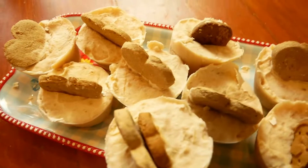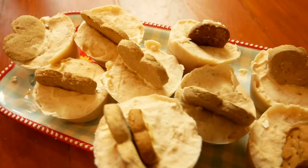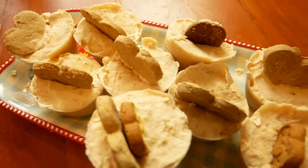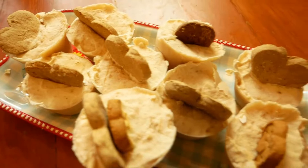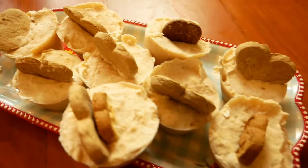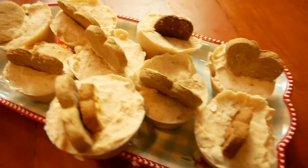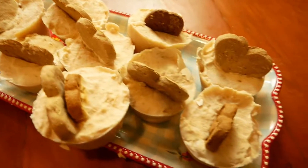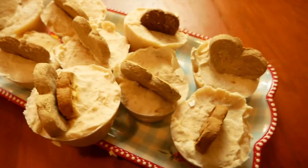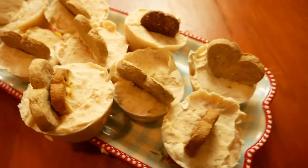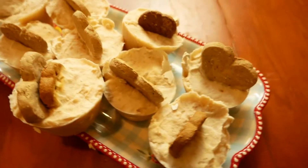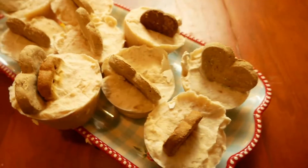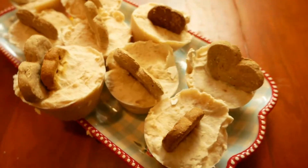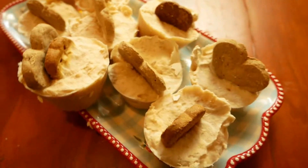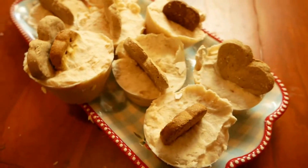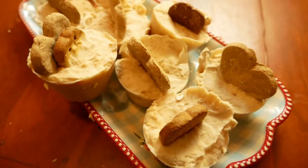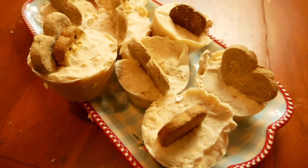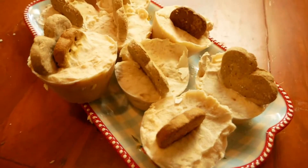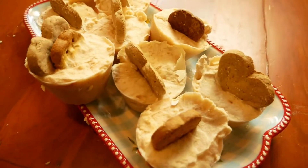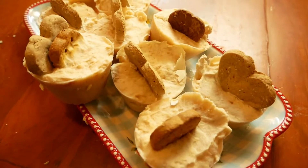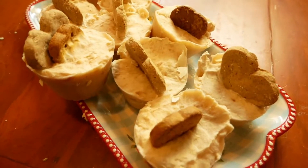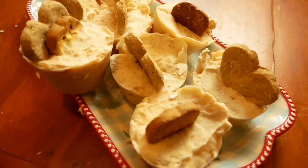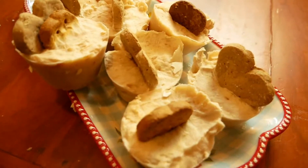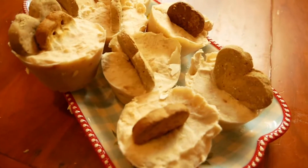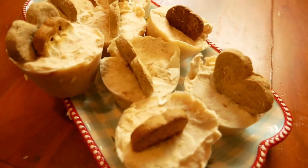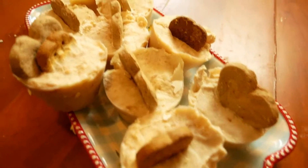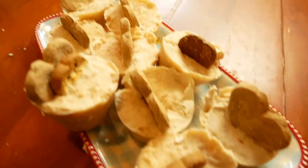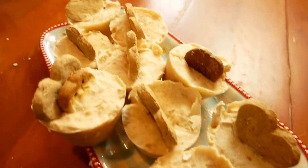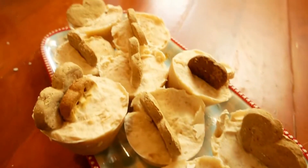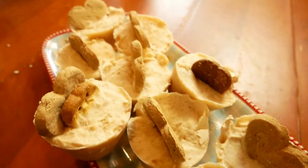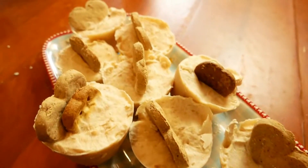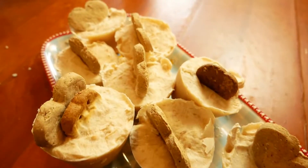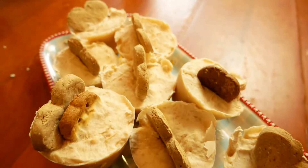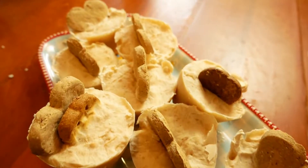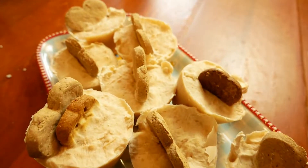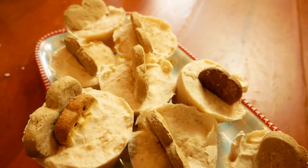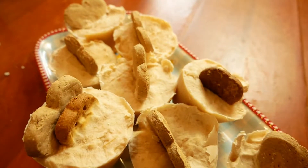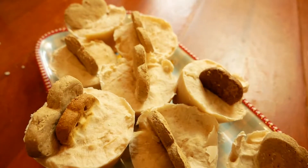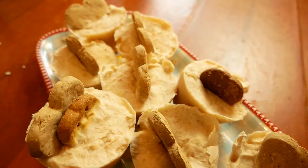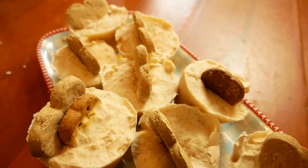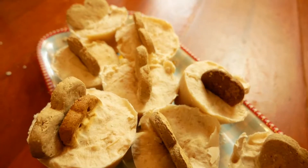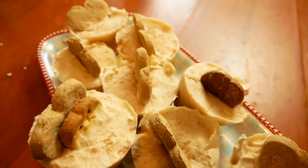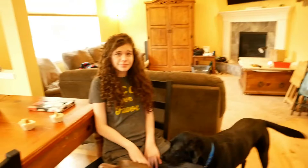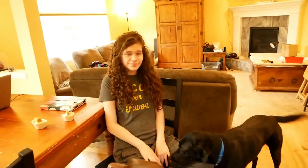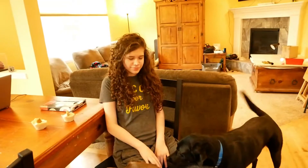super cute i mean they loved them loved them i definitely would definitely make this again